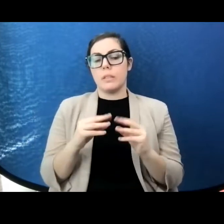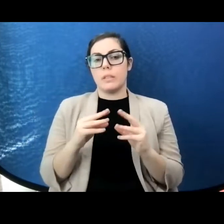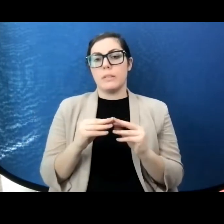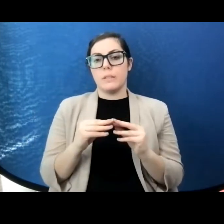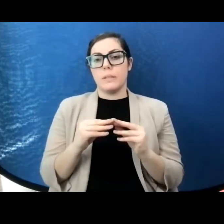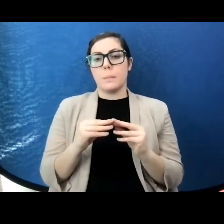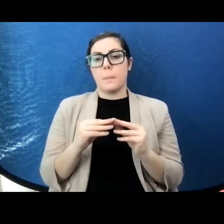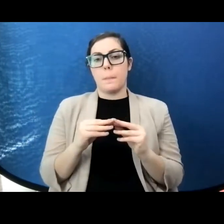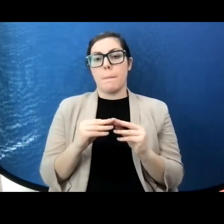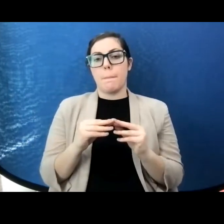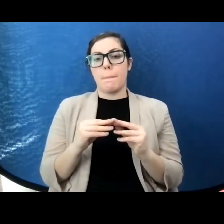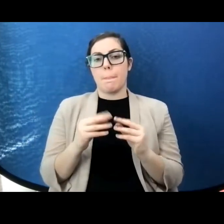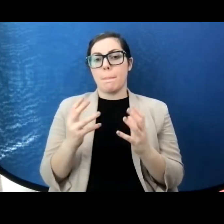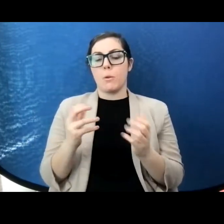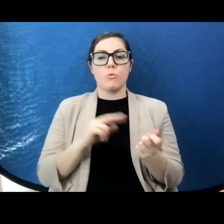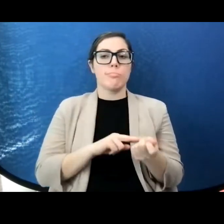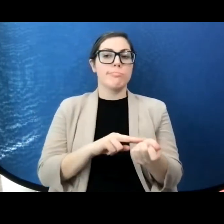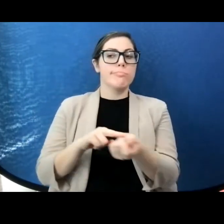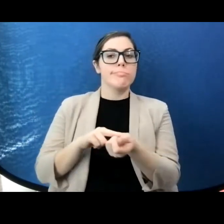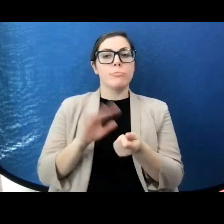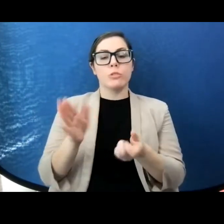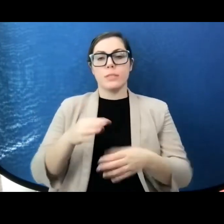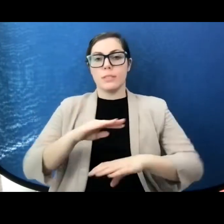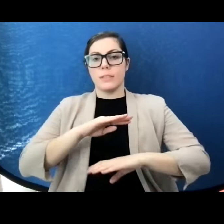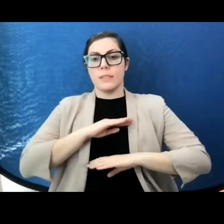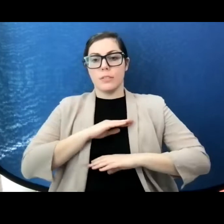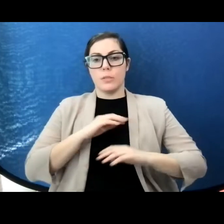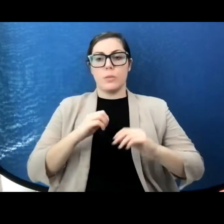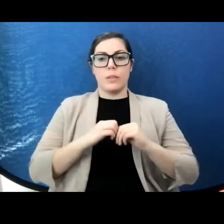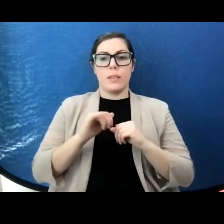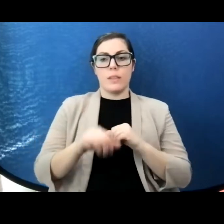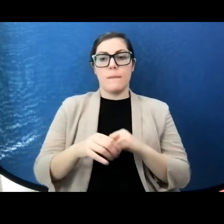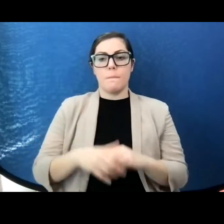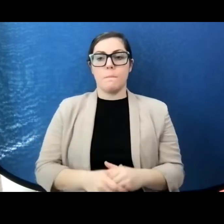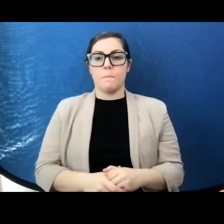Gauging your satisfaction great, perfect gauging your satisfaction with the survey with